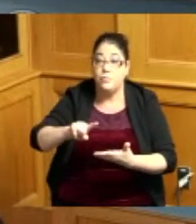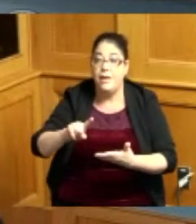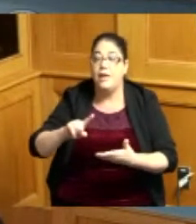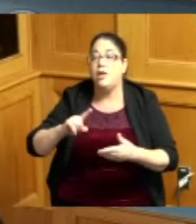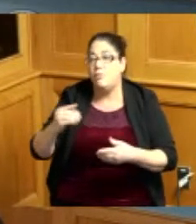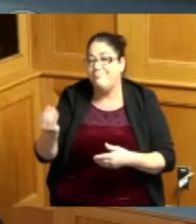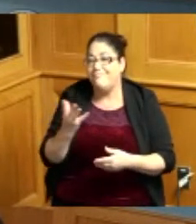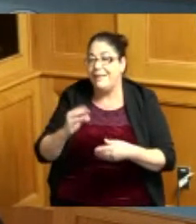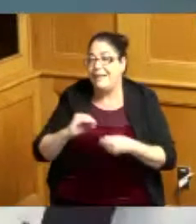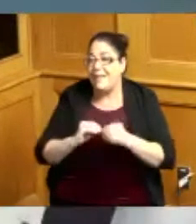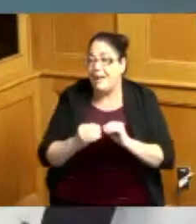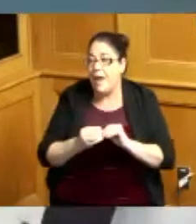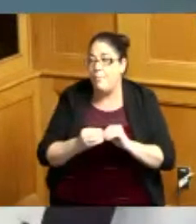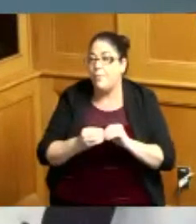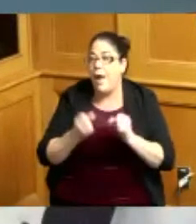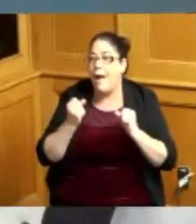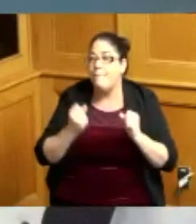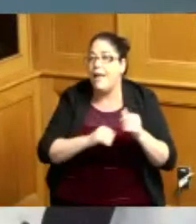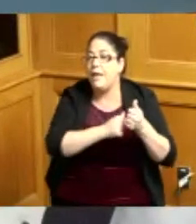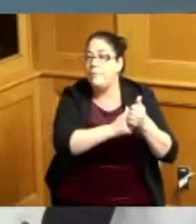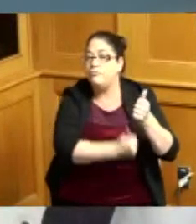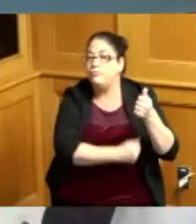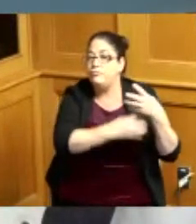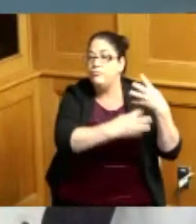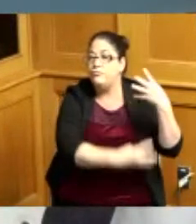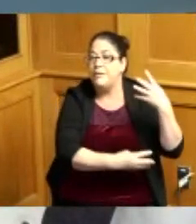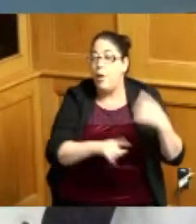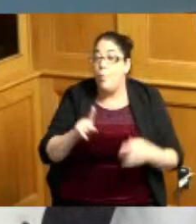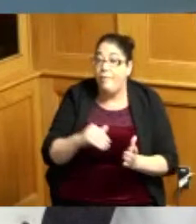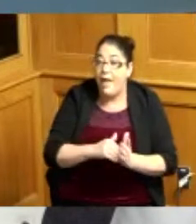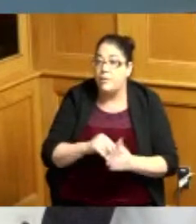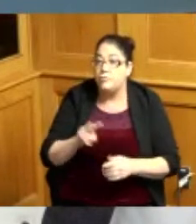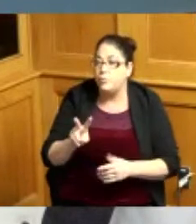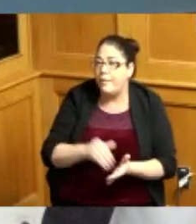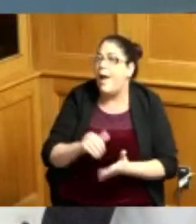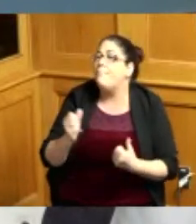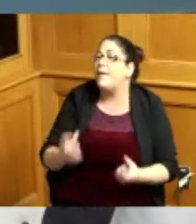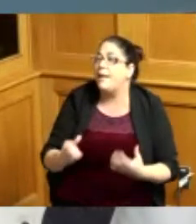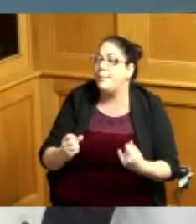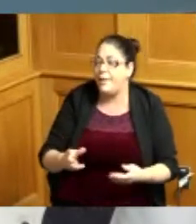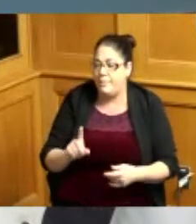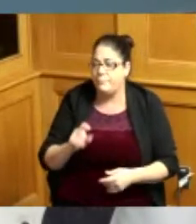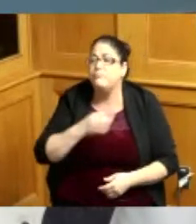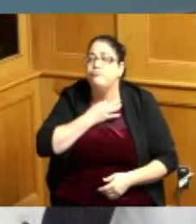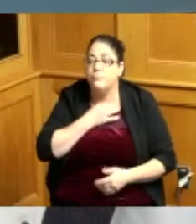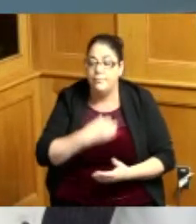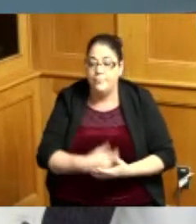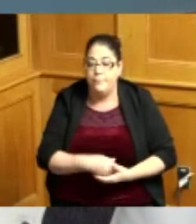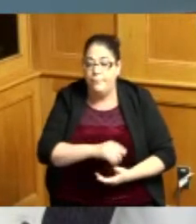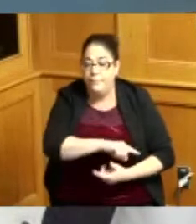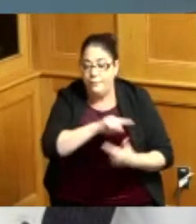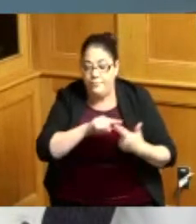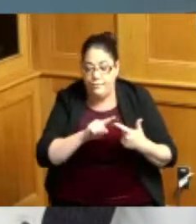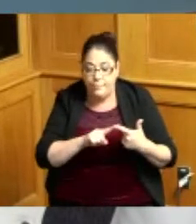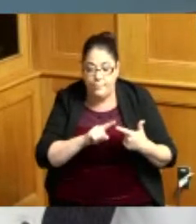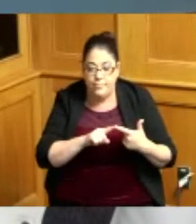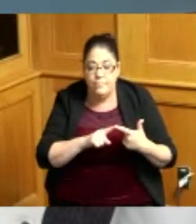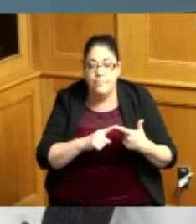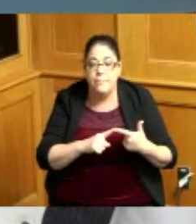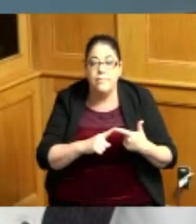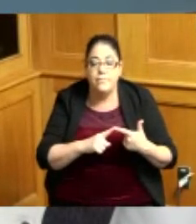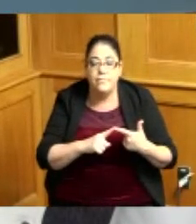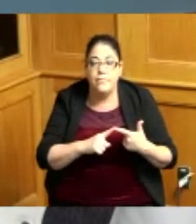for backlog absolutely 2,000. number two I want to get a report from the relief-a-thon the first